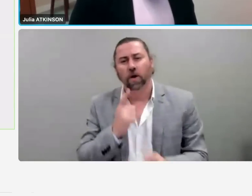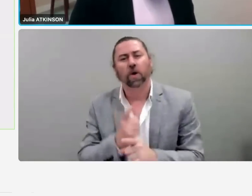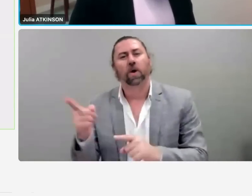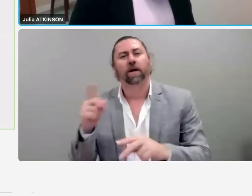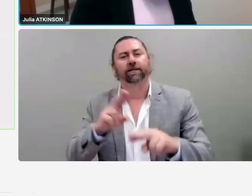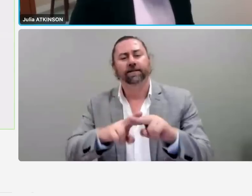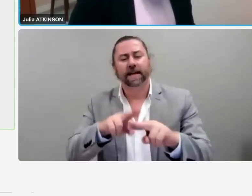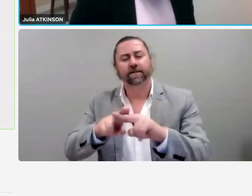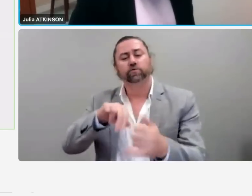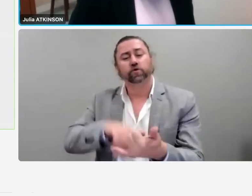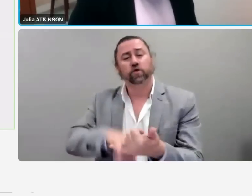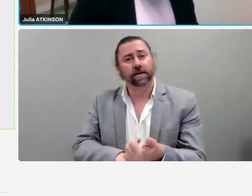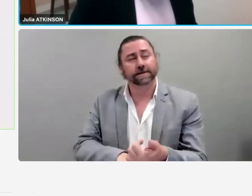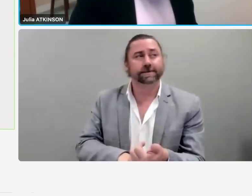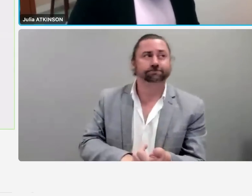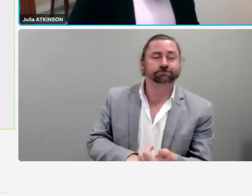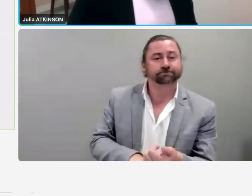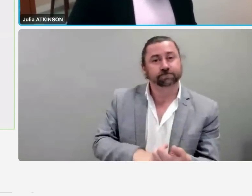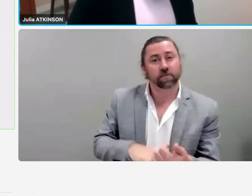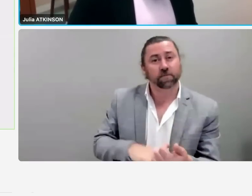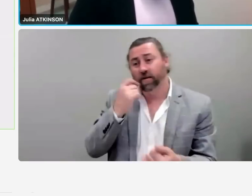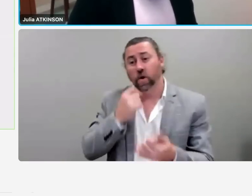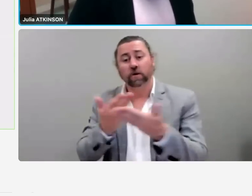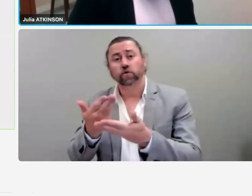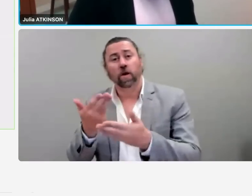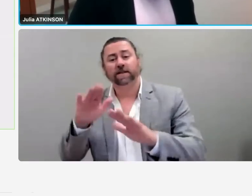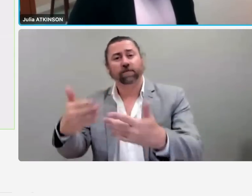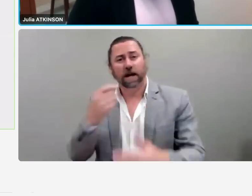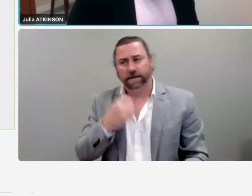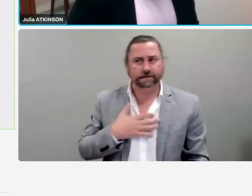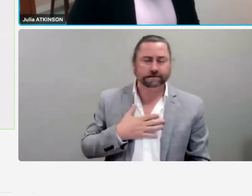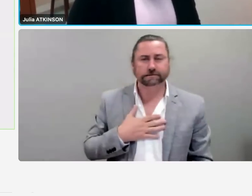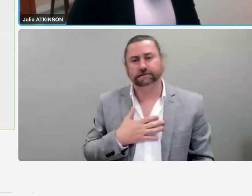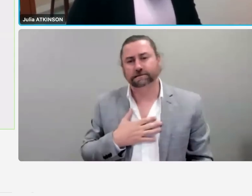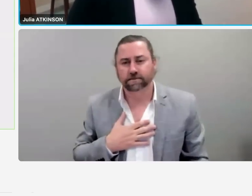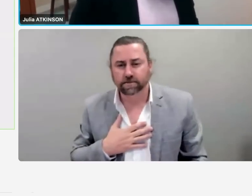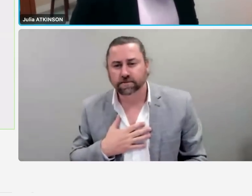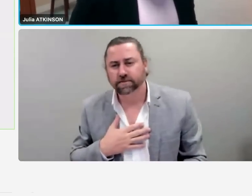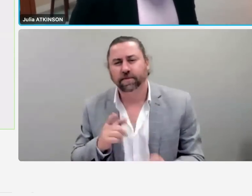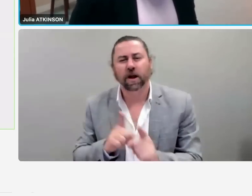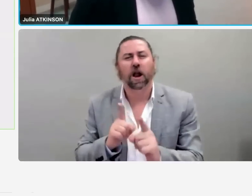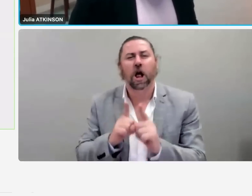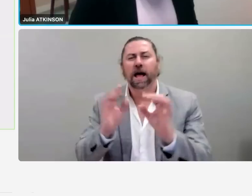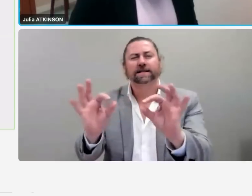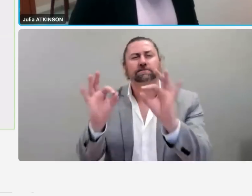be detrimental for particular service types and those included some specialist support services,